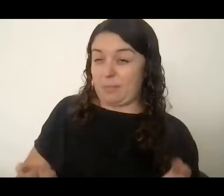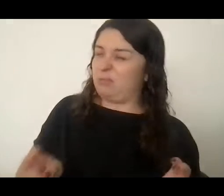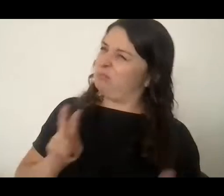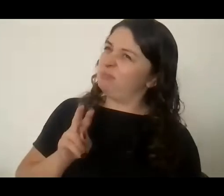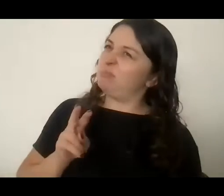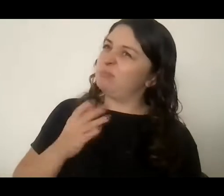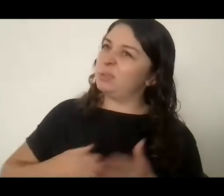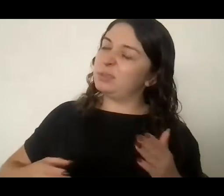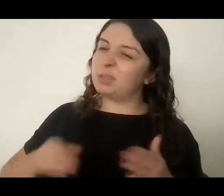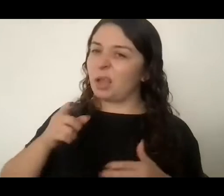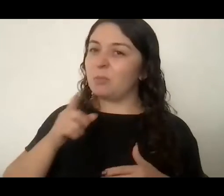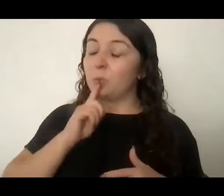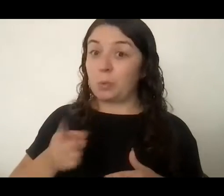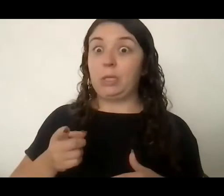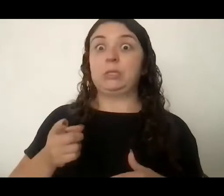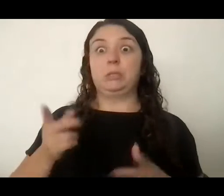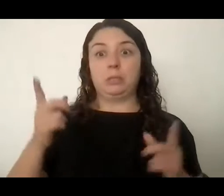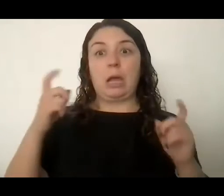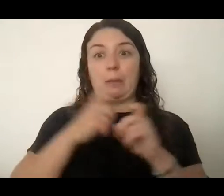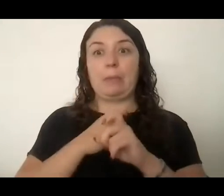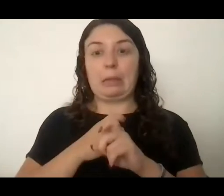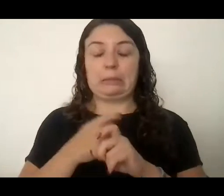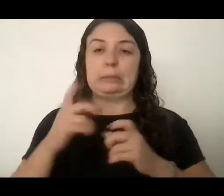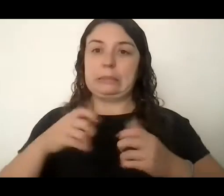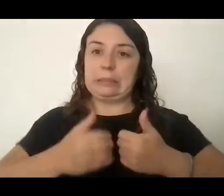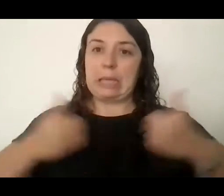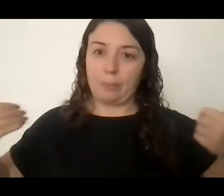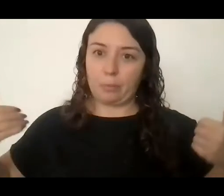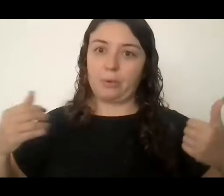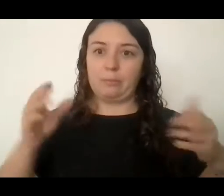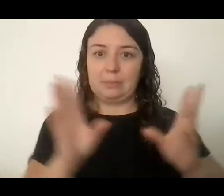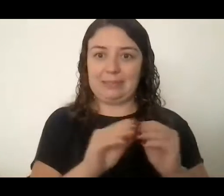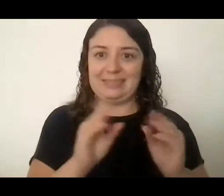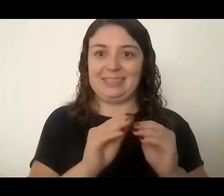that are really big enough for their very own webinar, and we have actually created a lot